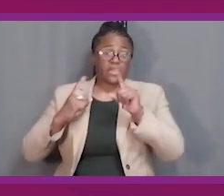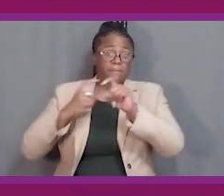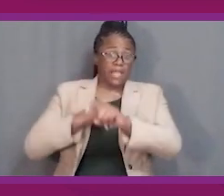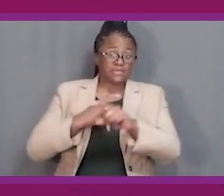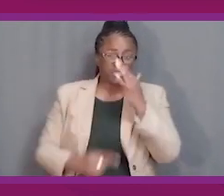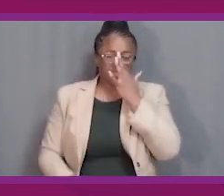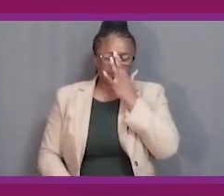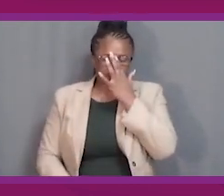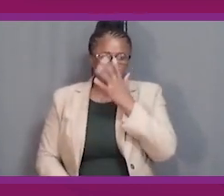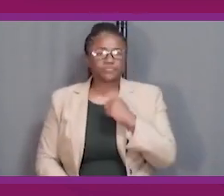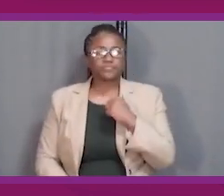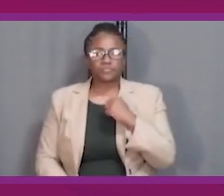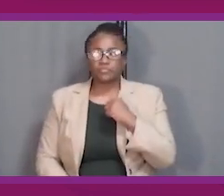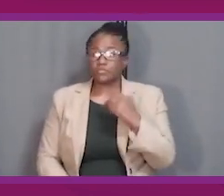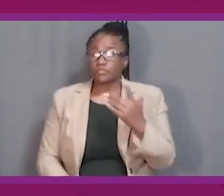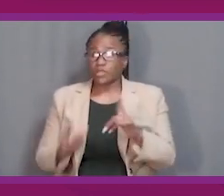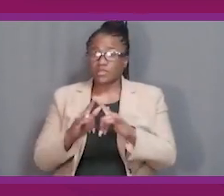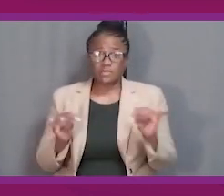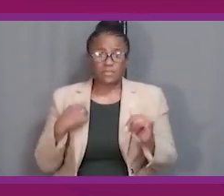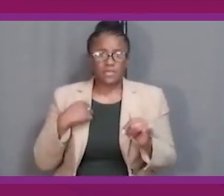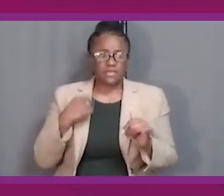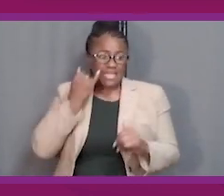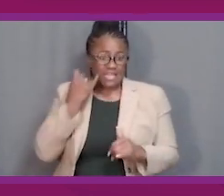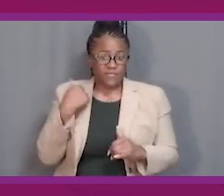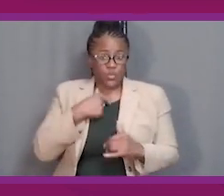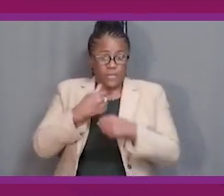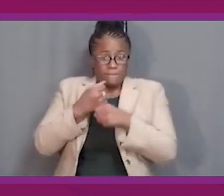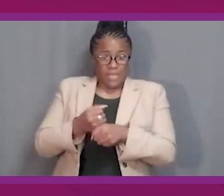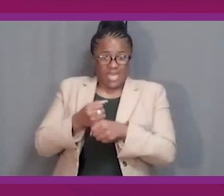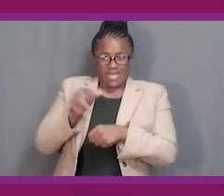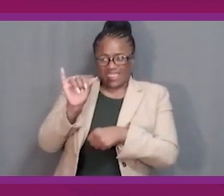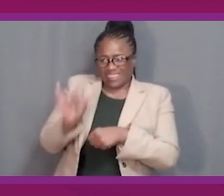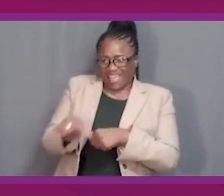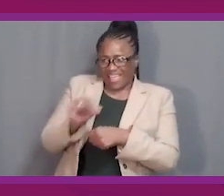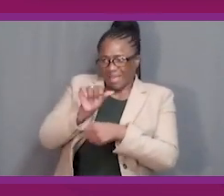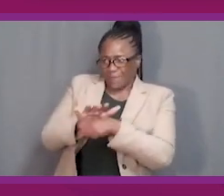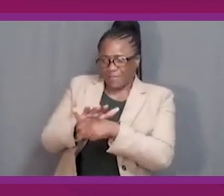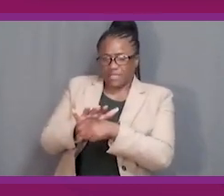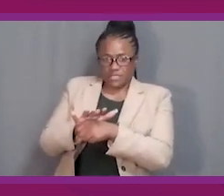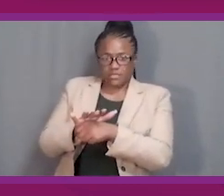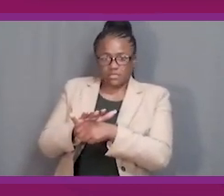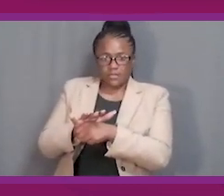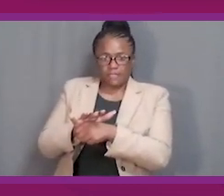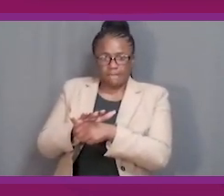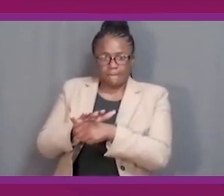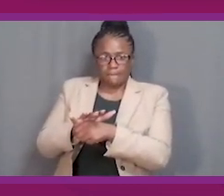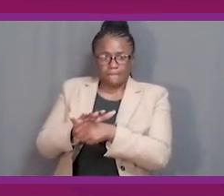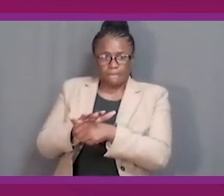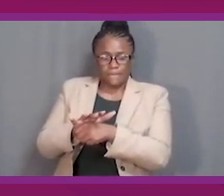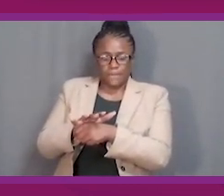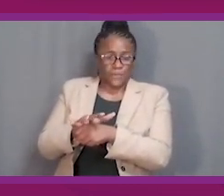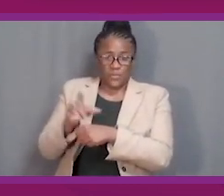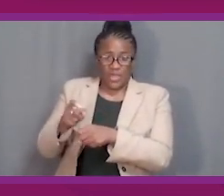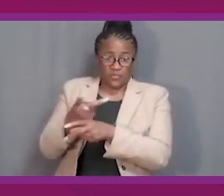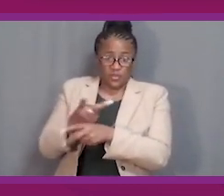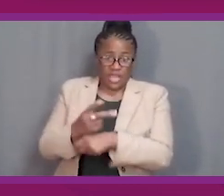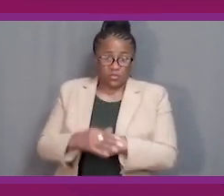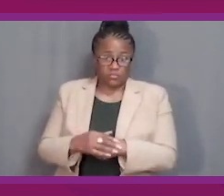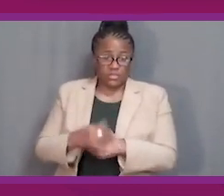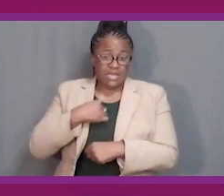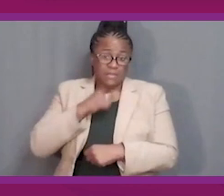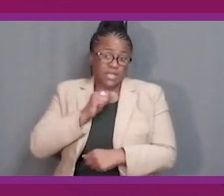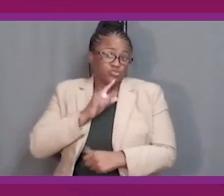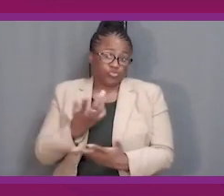commitment, we've got to figure it out. I'm not quite sure what the answer is, but I know that